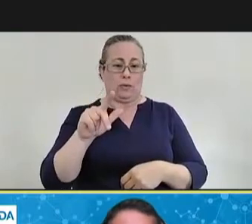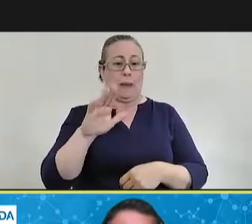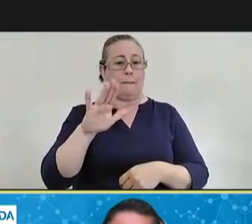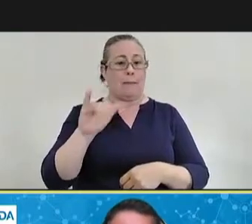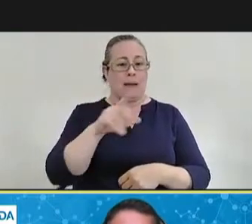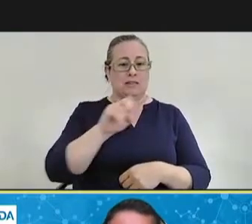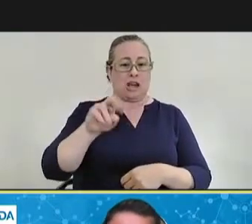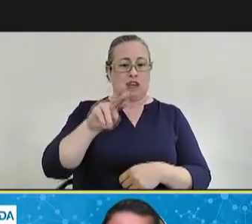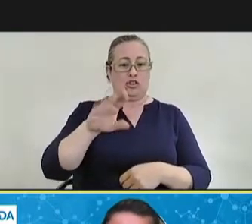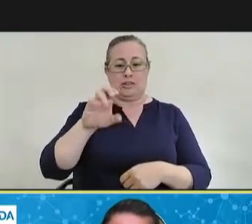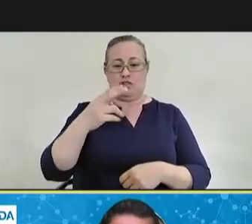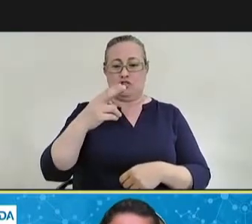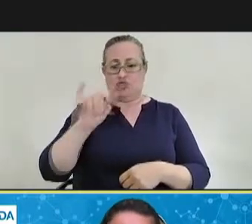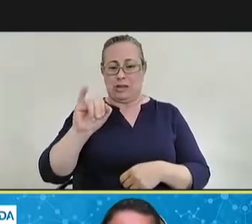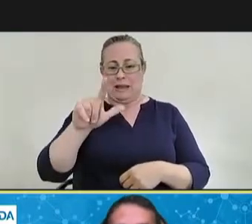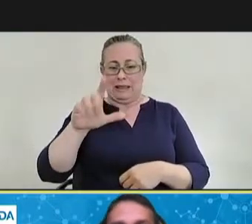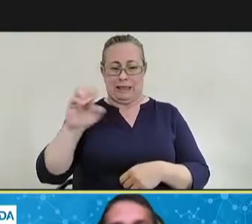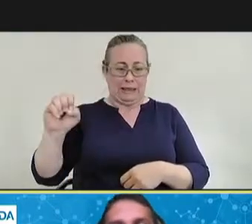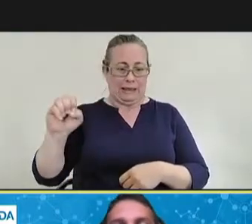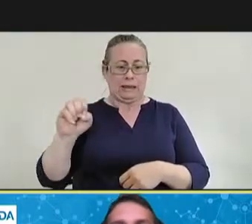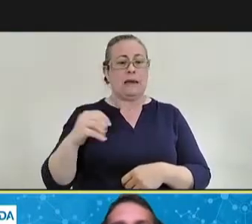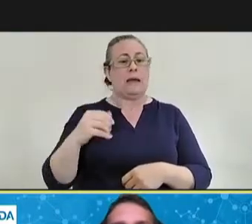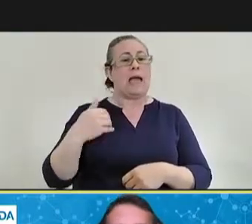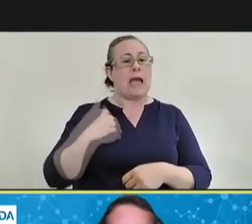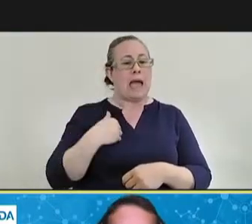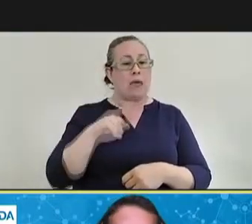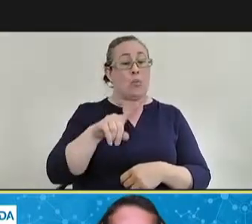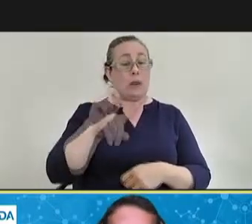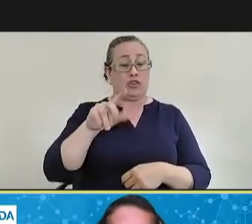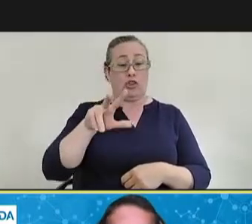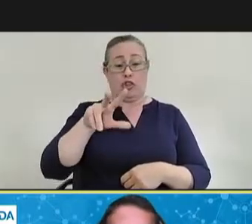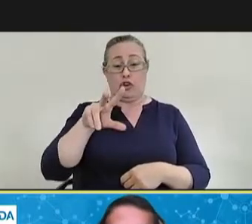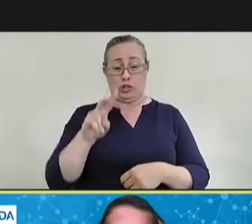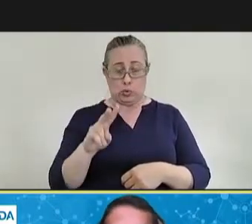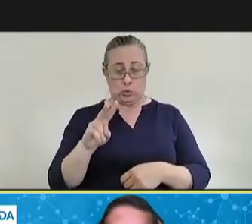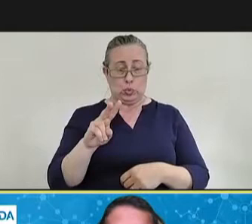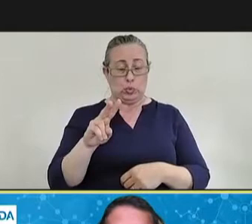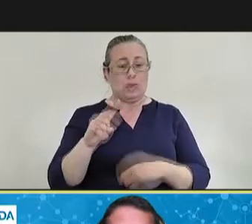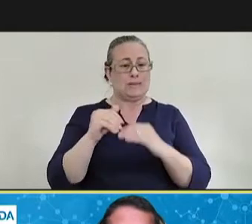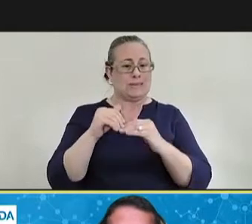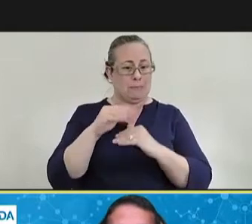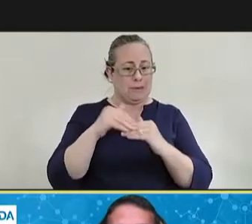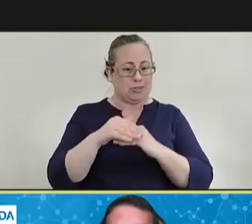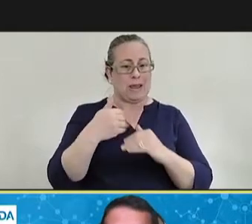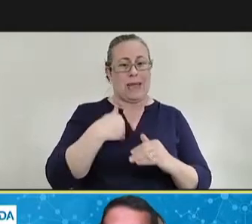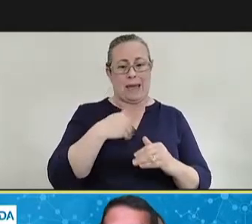there were a total of 132 submissions that had an AI component compared to only one submission